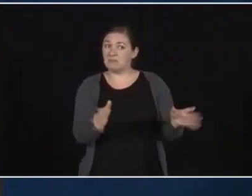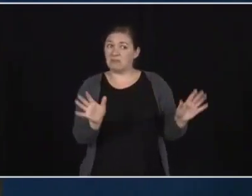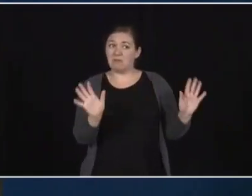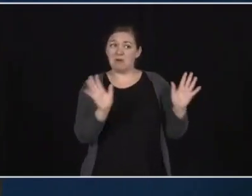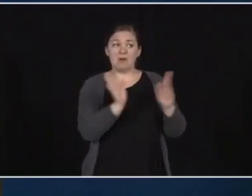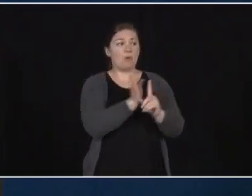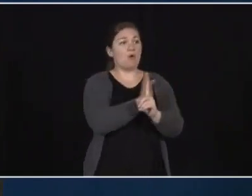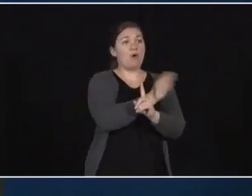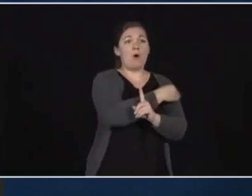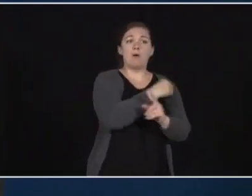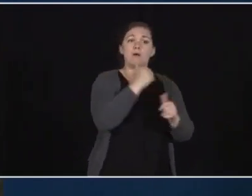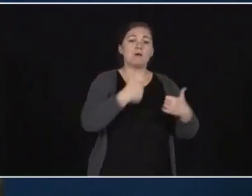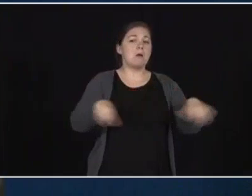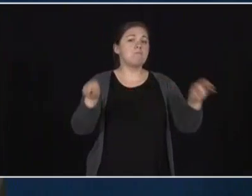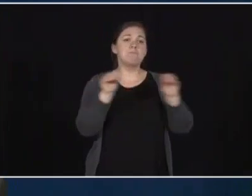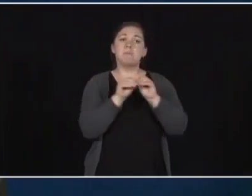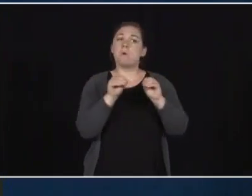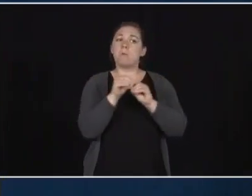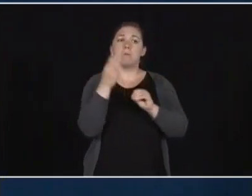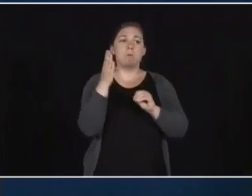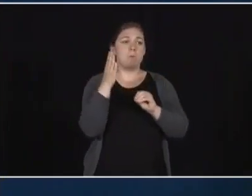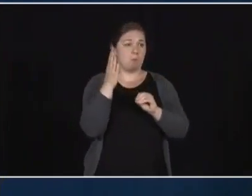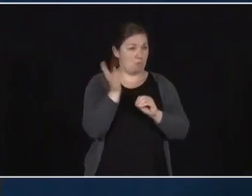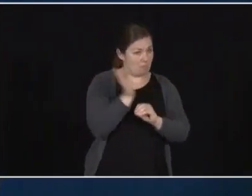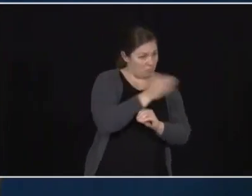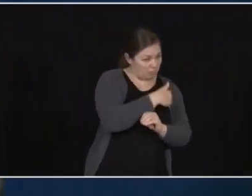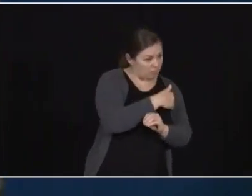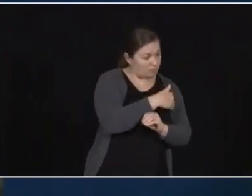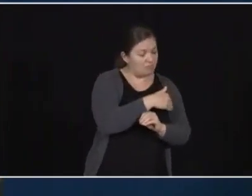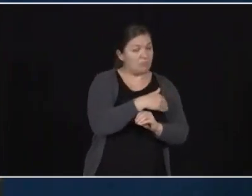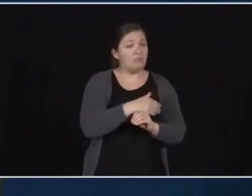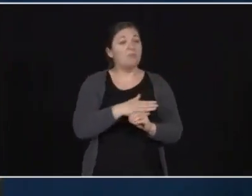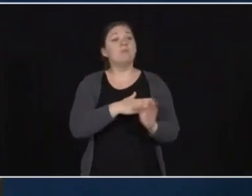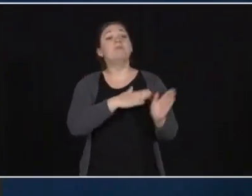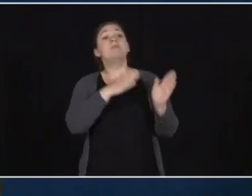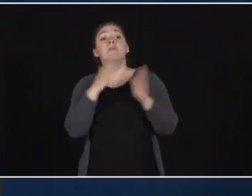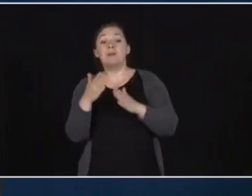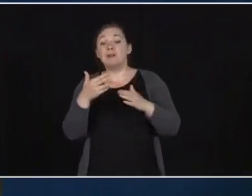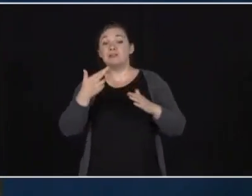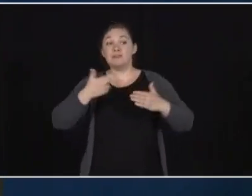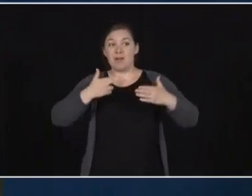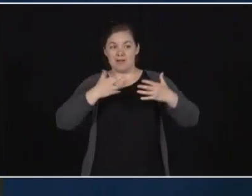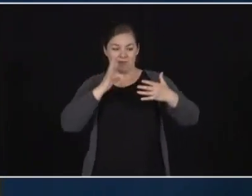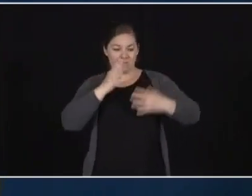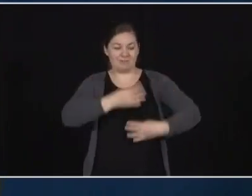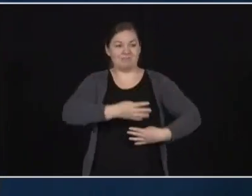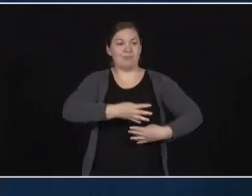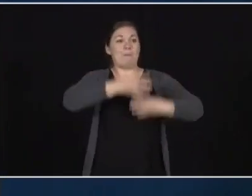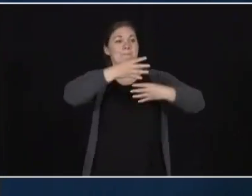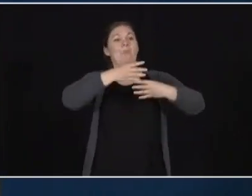the blue because there may not be additional benefit for those particular settings to be tested and then